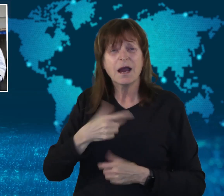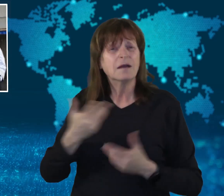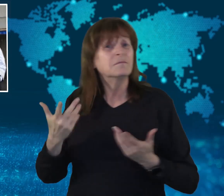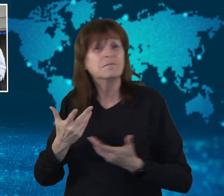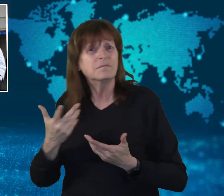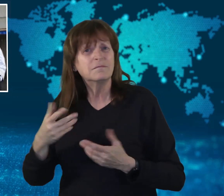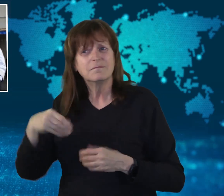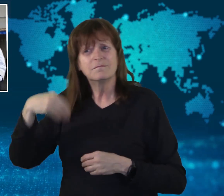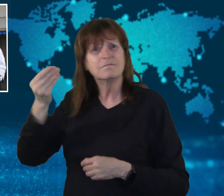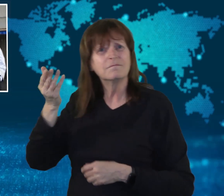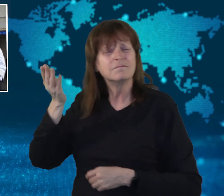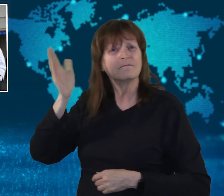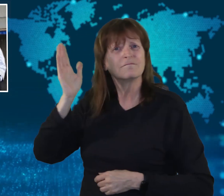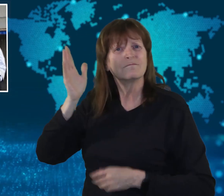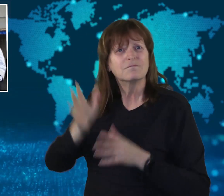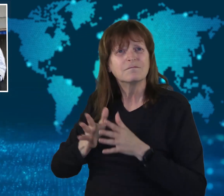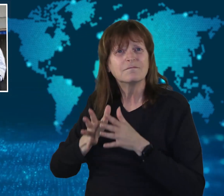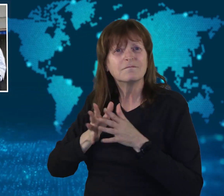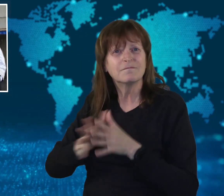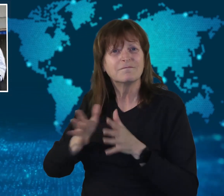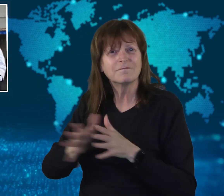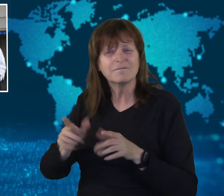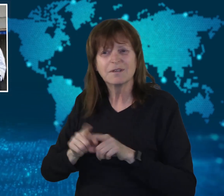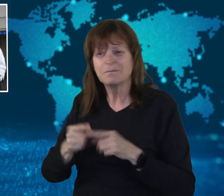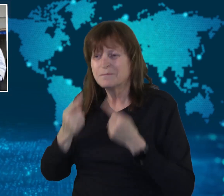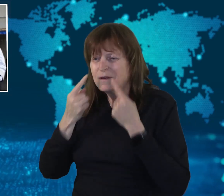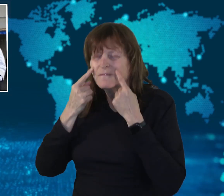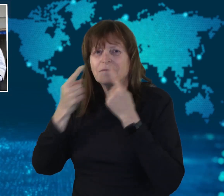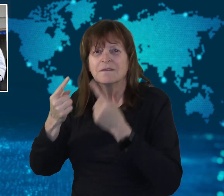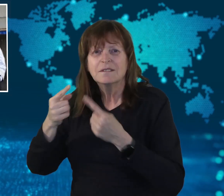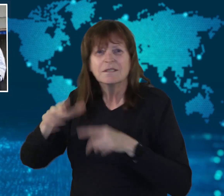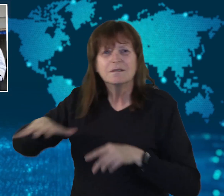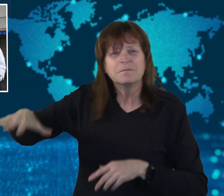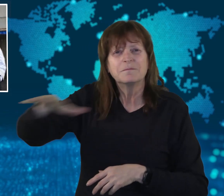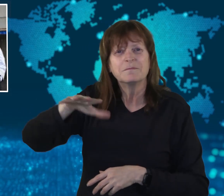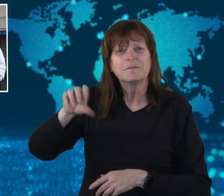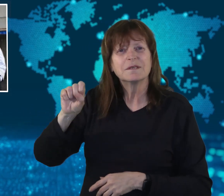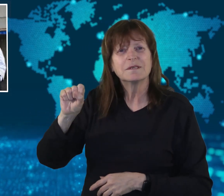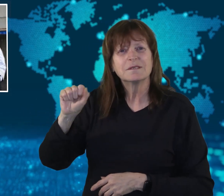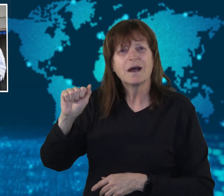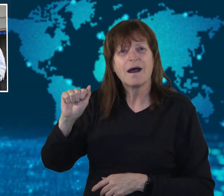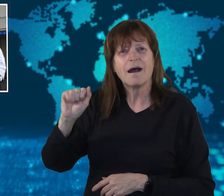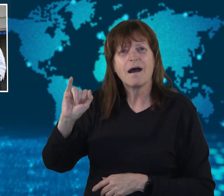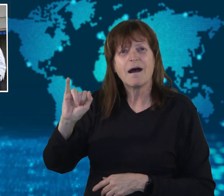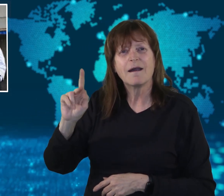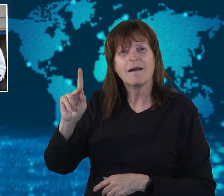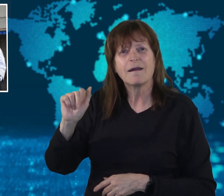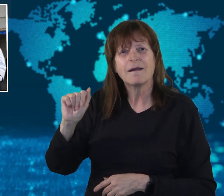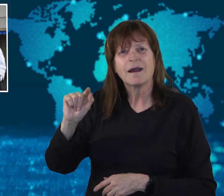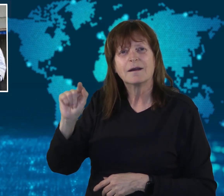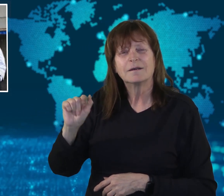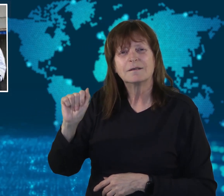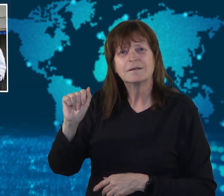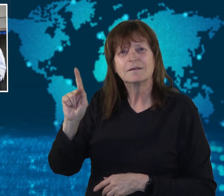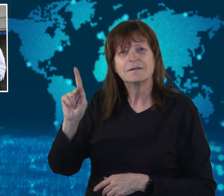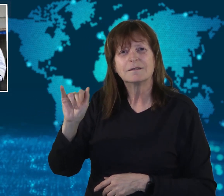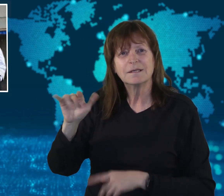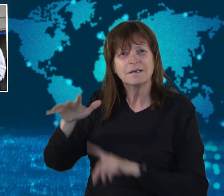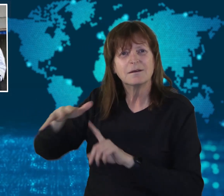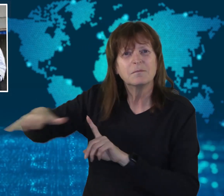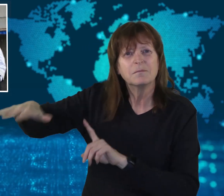in Western Japan to support his ruling party's candidate in a local election.